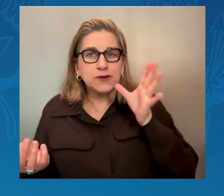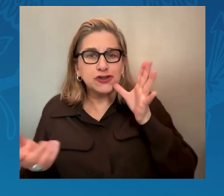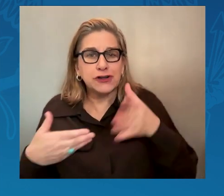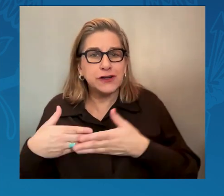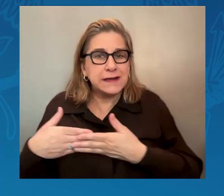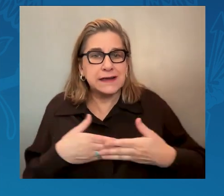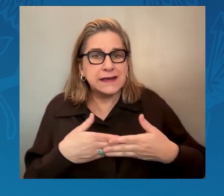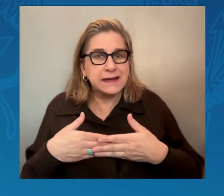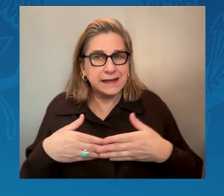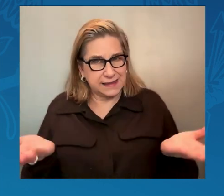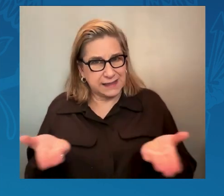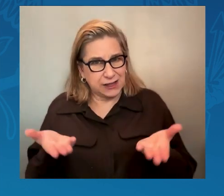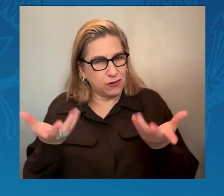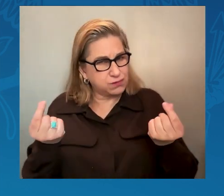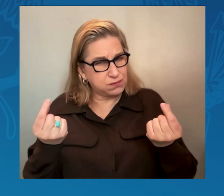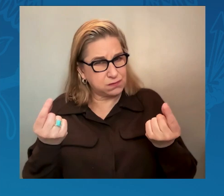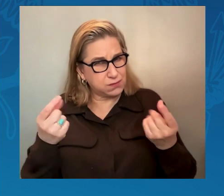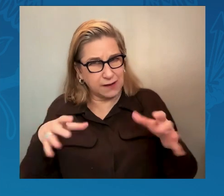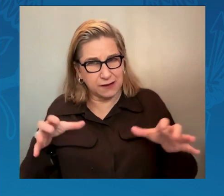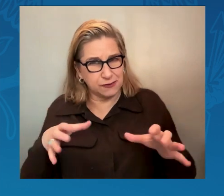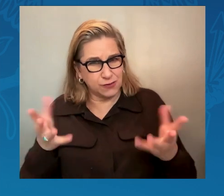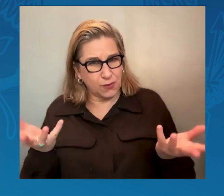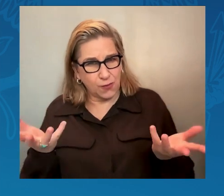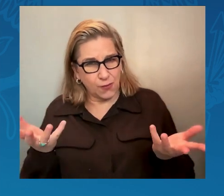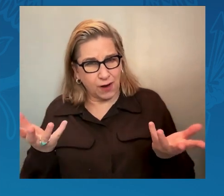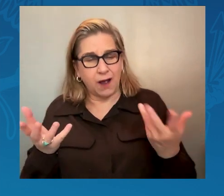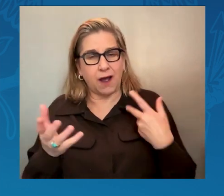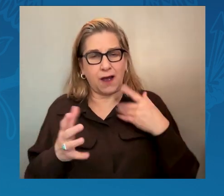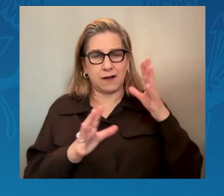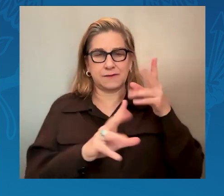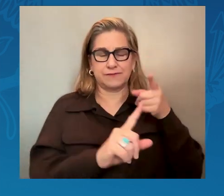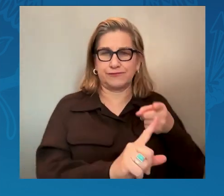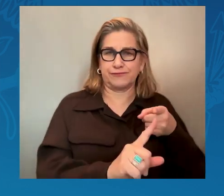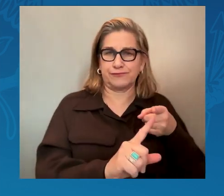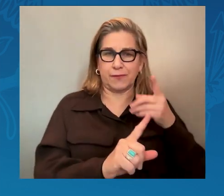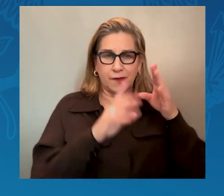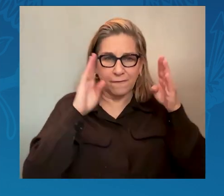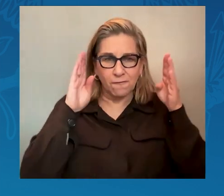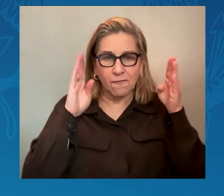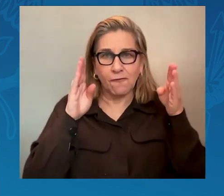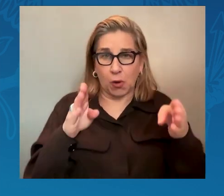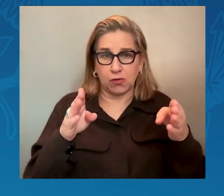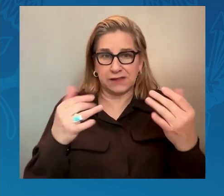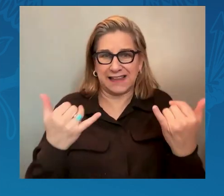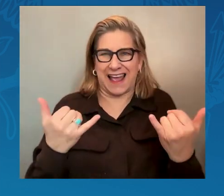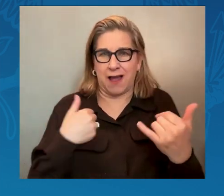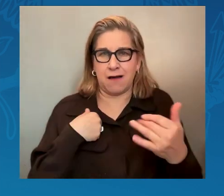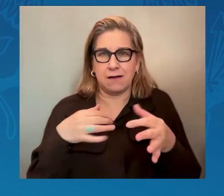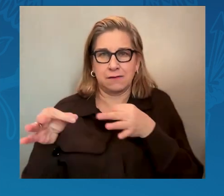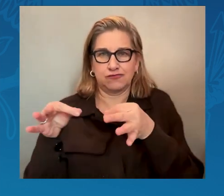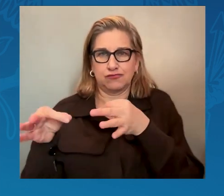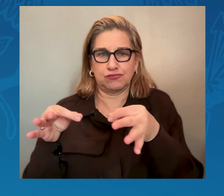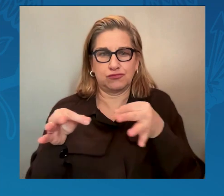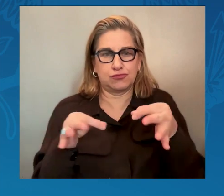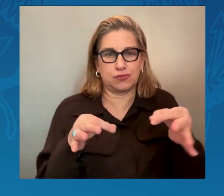of focus that we are going to discuss today in terms of the follow up that has been conducted. This is, of course,